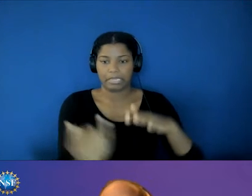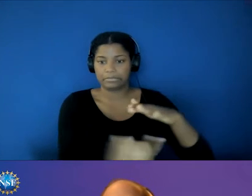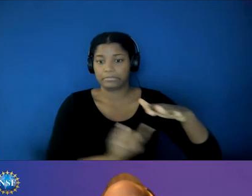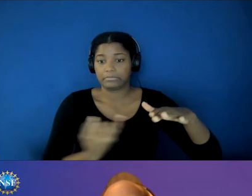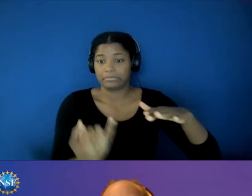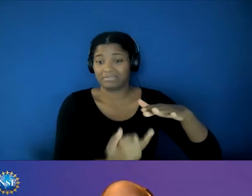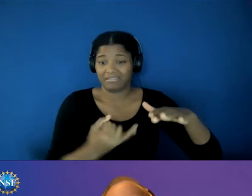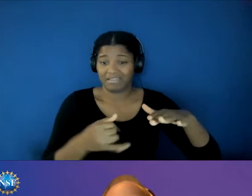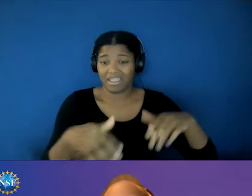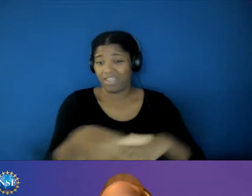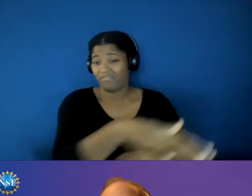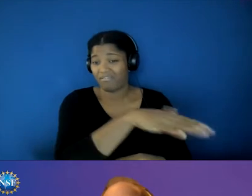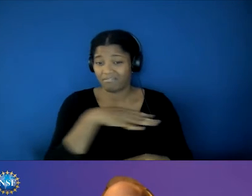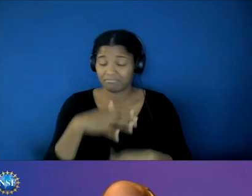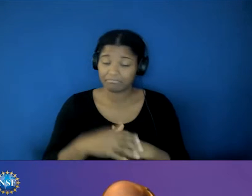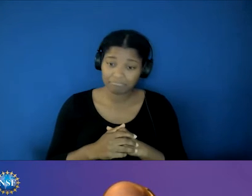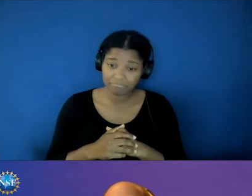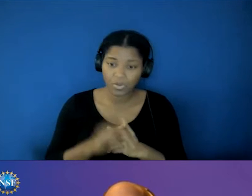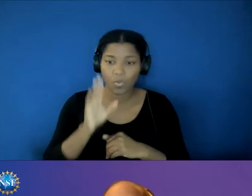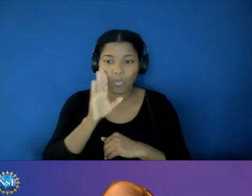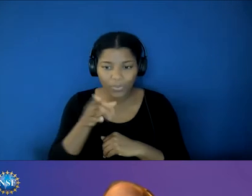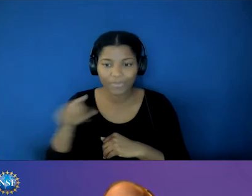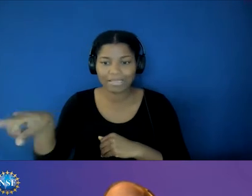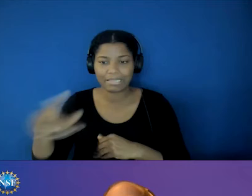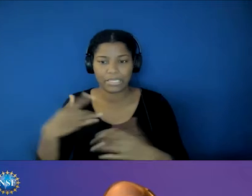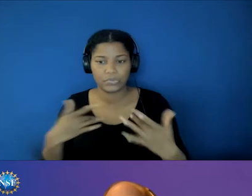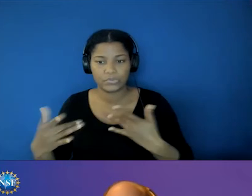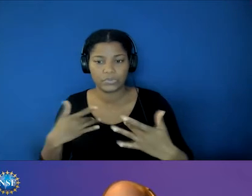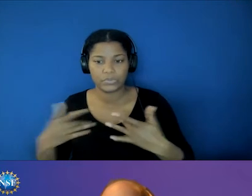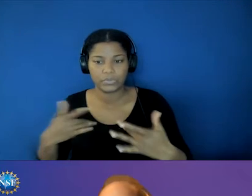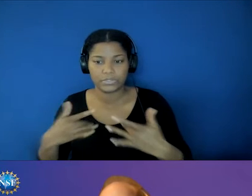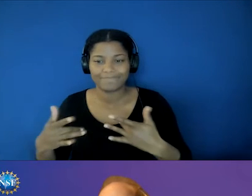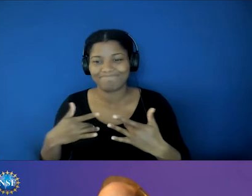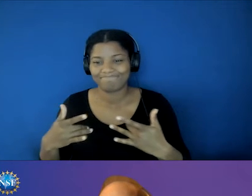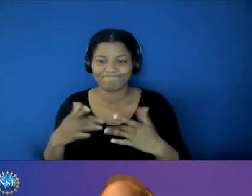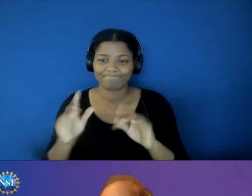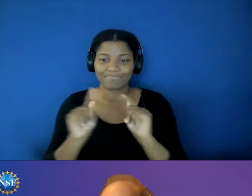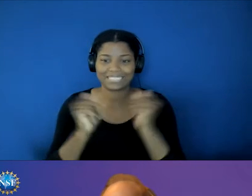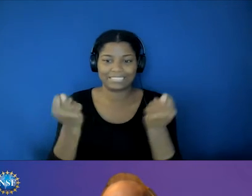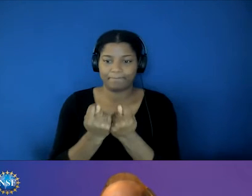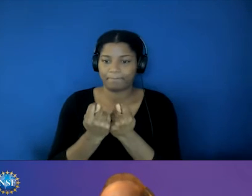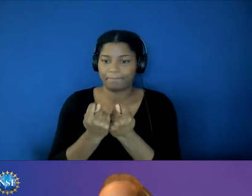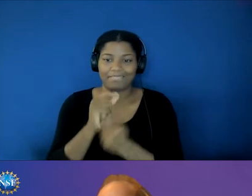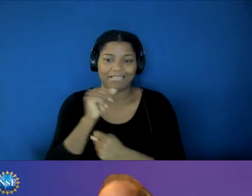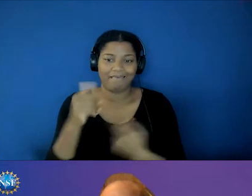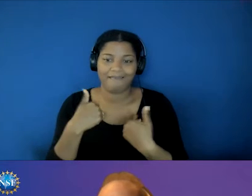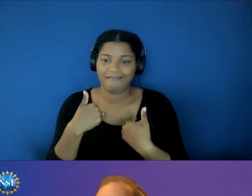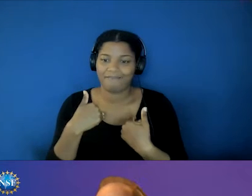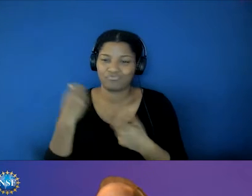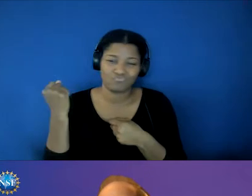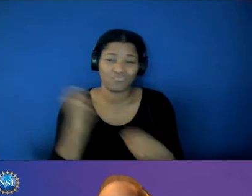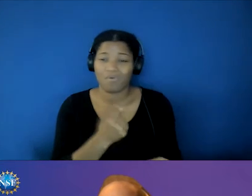"Will the reviewers be concerned that our team doesn't have a strong publication record?